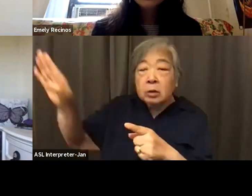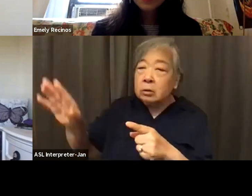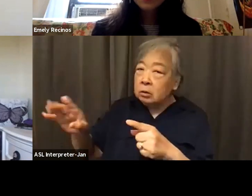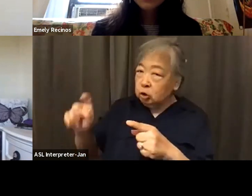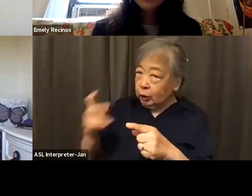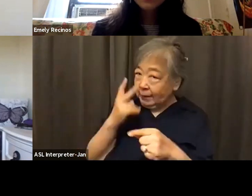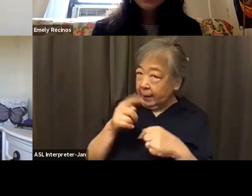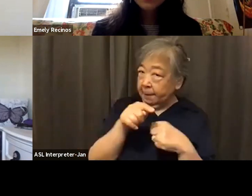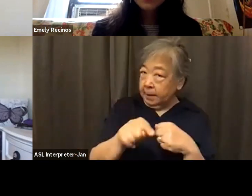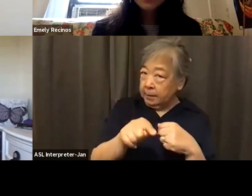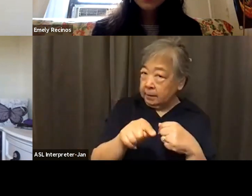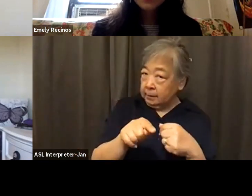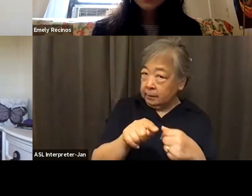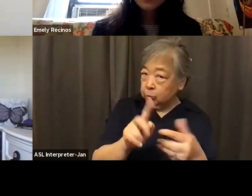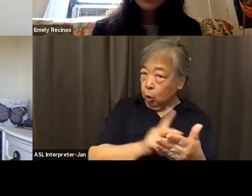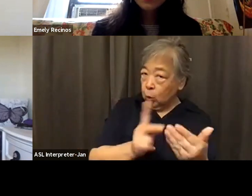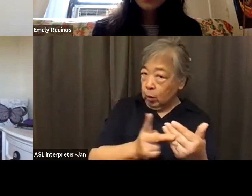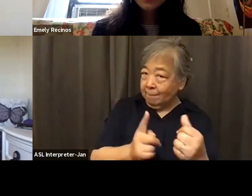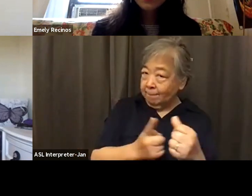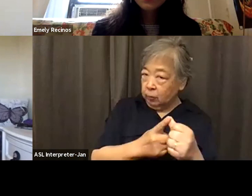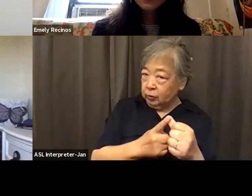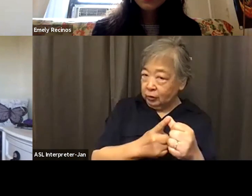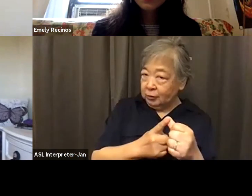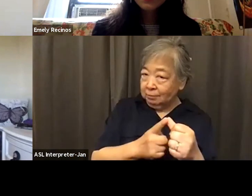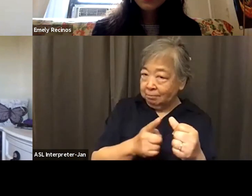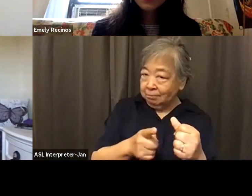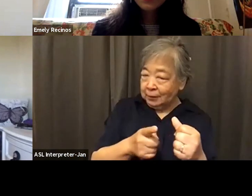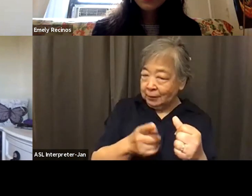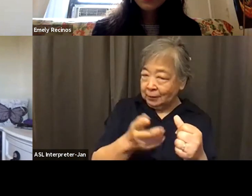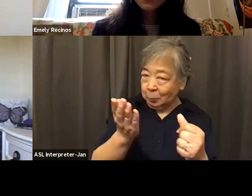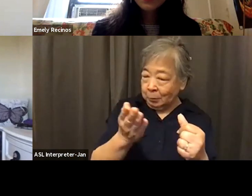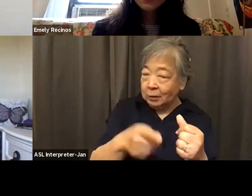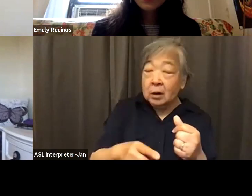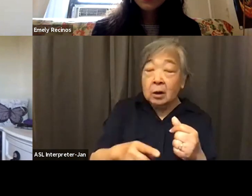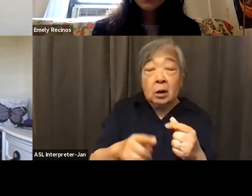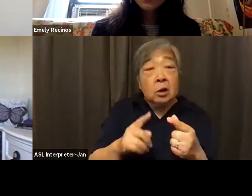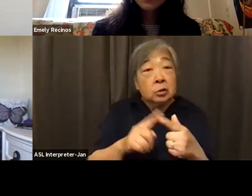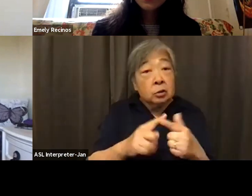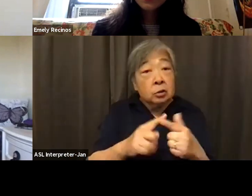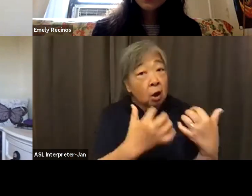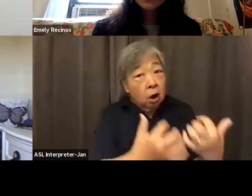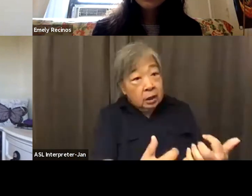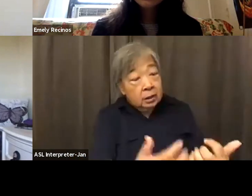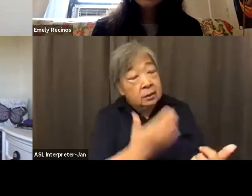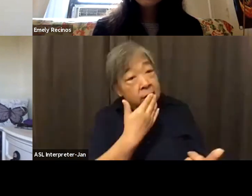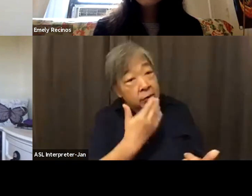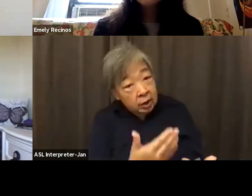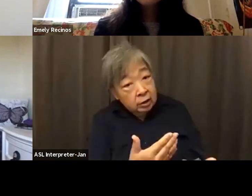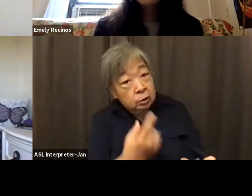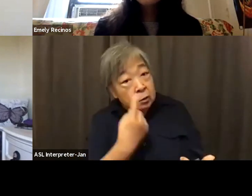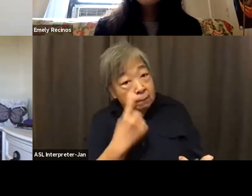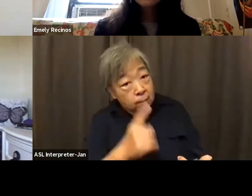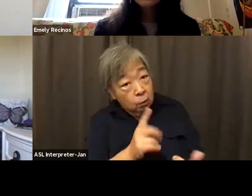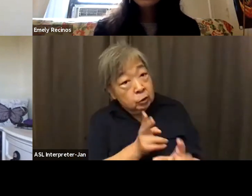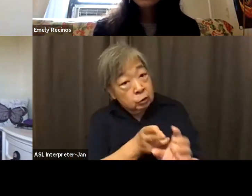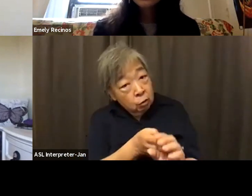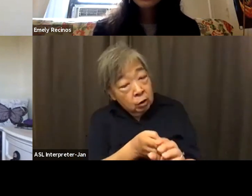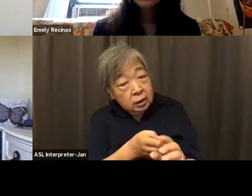about these types of questions. And to our audience, I want to thank you, as well, for joining in, and sharing your